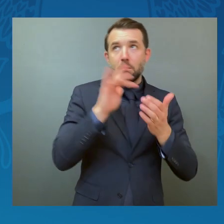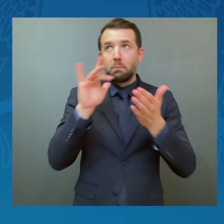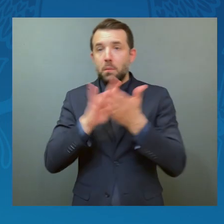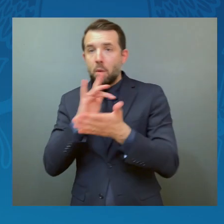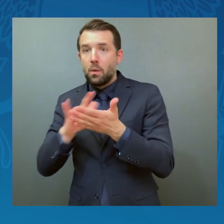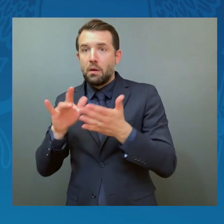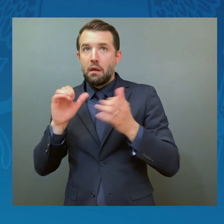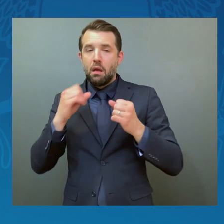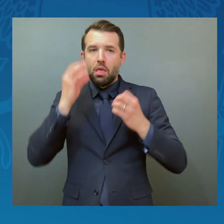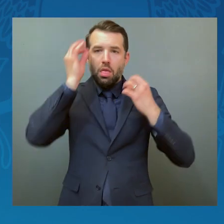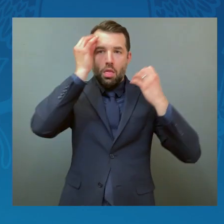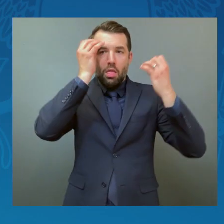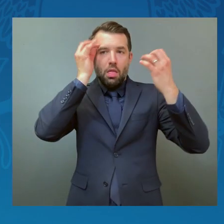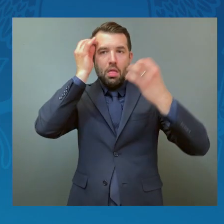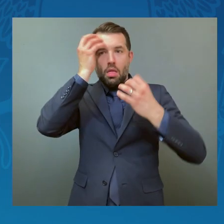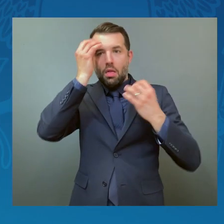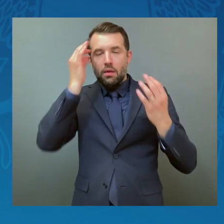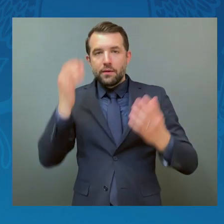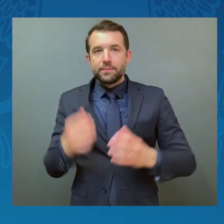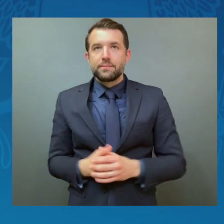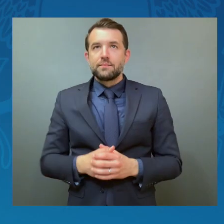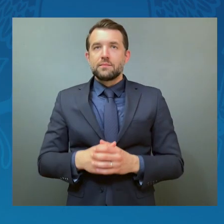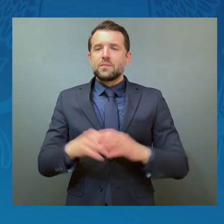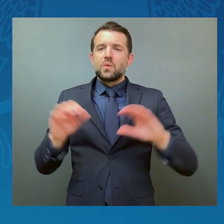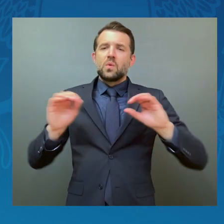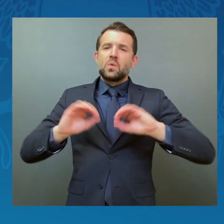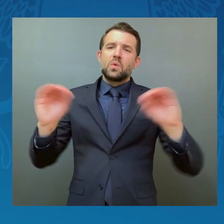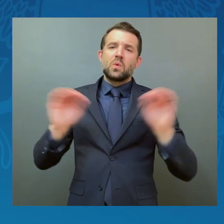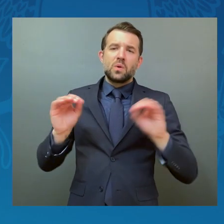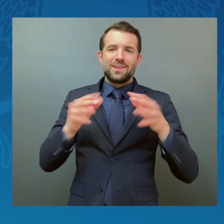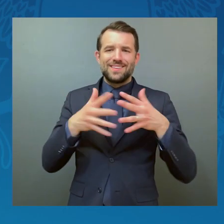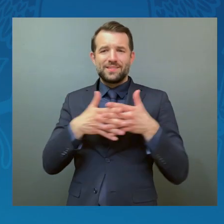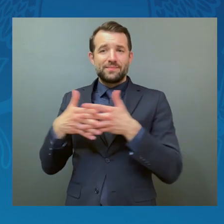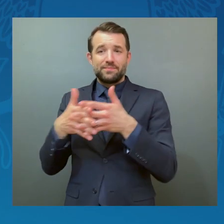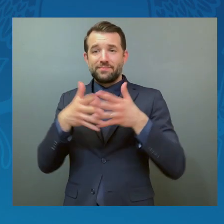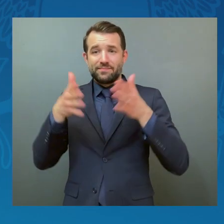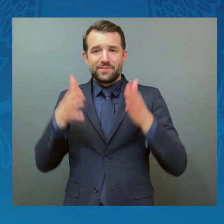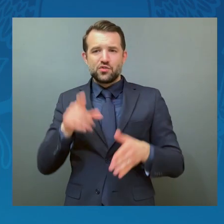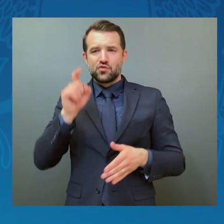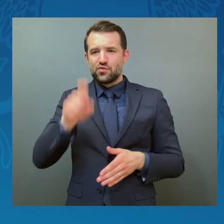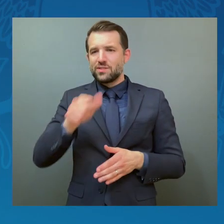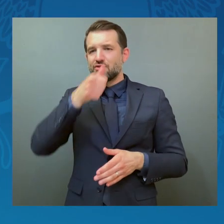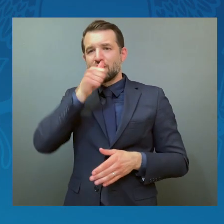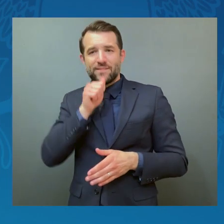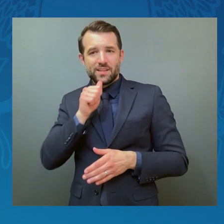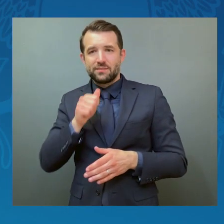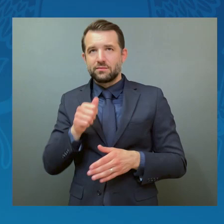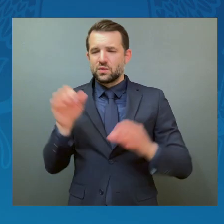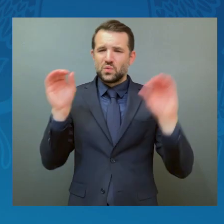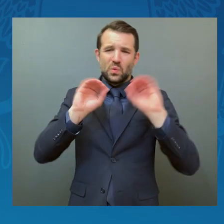No one in our nation should have to endure that. No one in our nation should have to go bankrupt